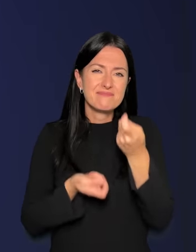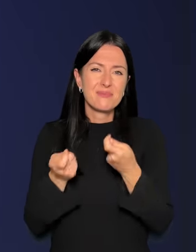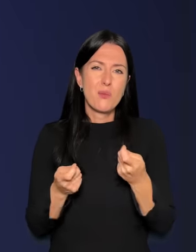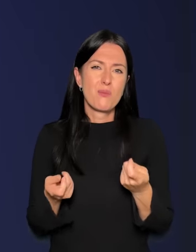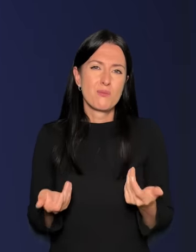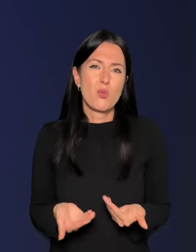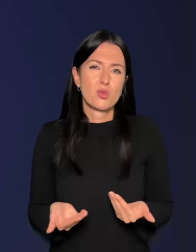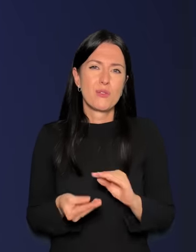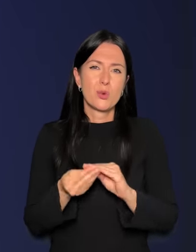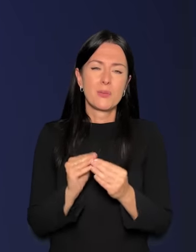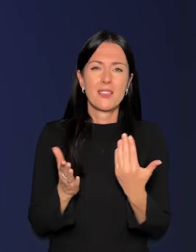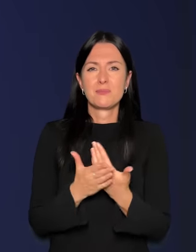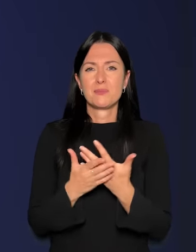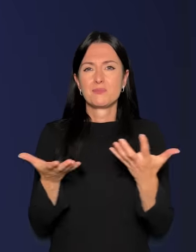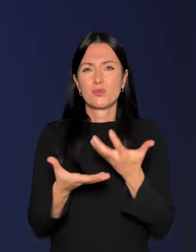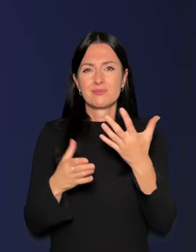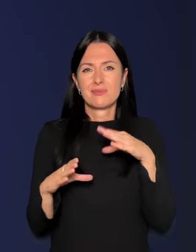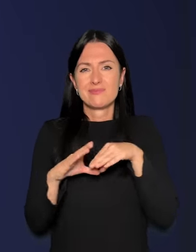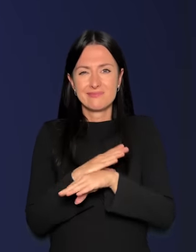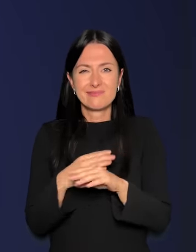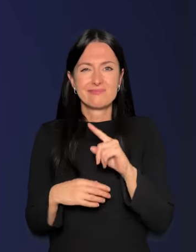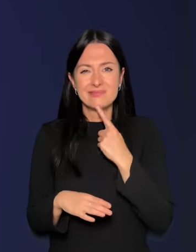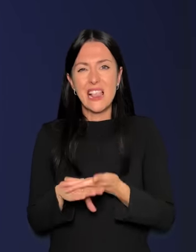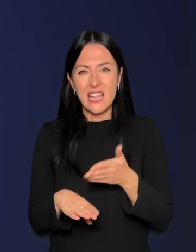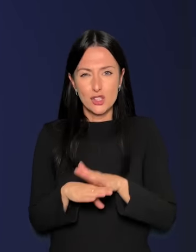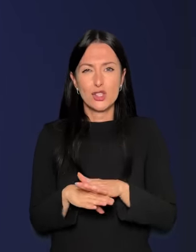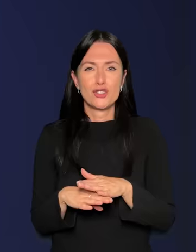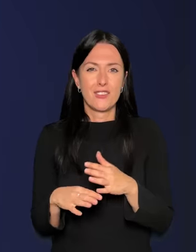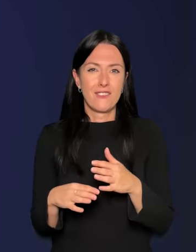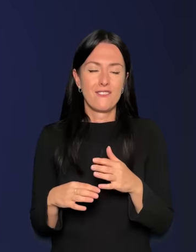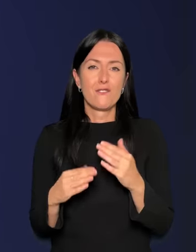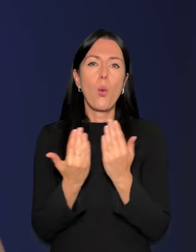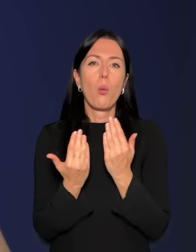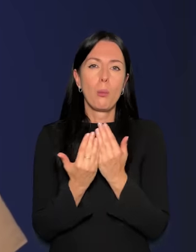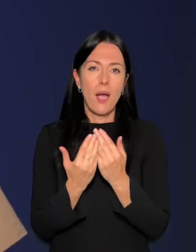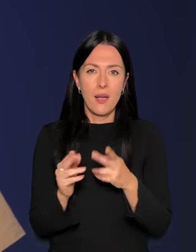There are always minor issues, like it's a bit harder for me to put on a pillowcase in a train compartment,